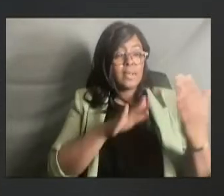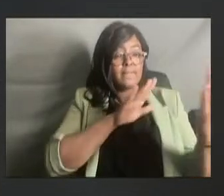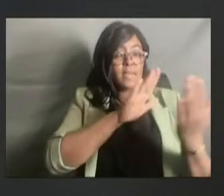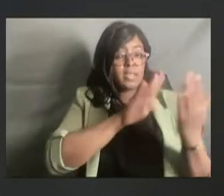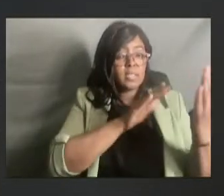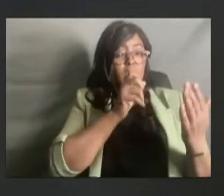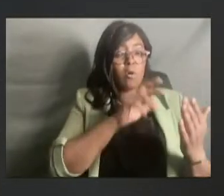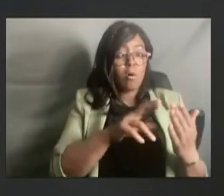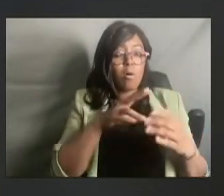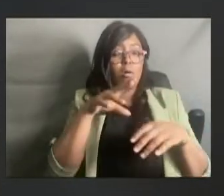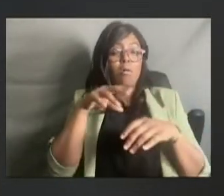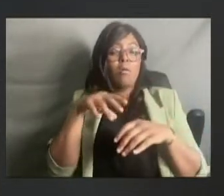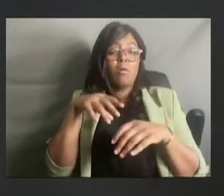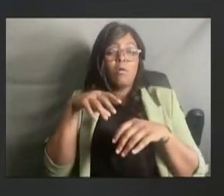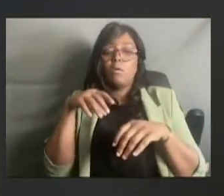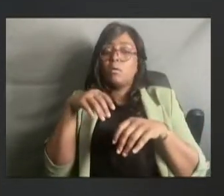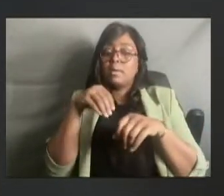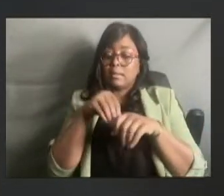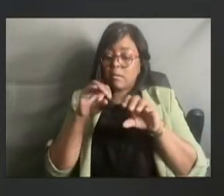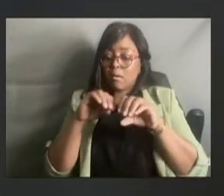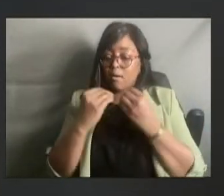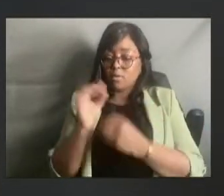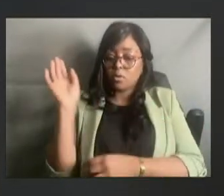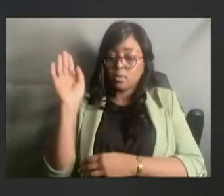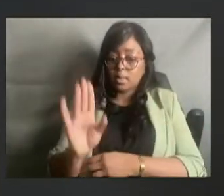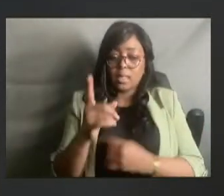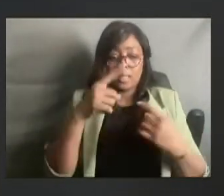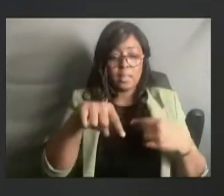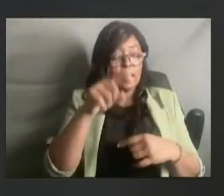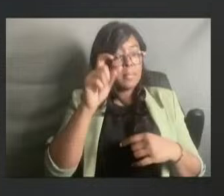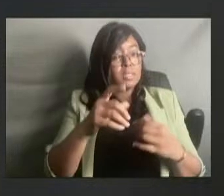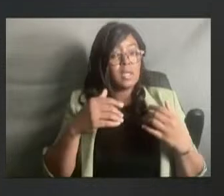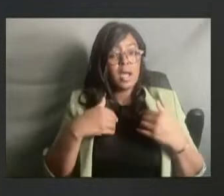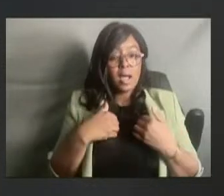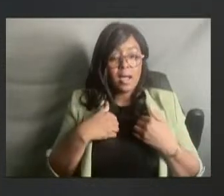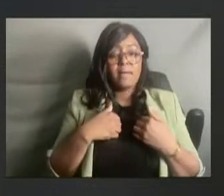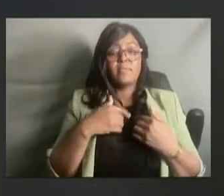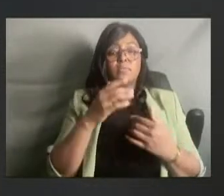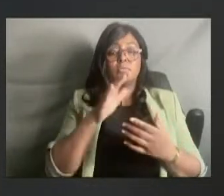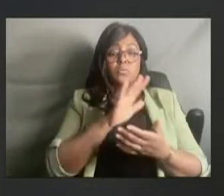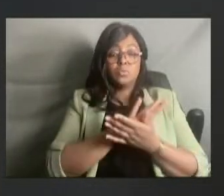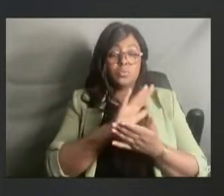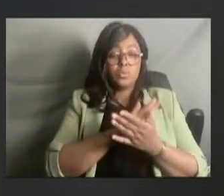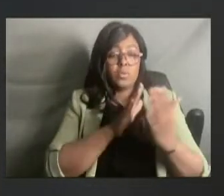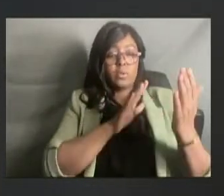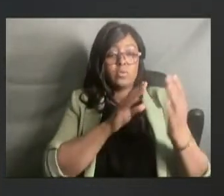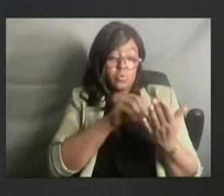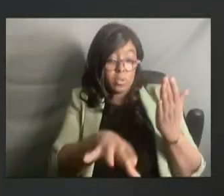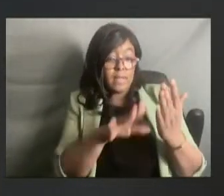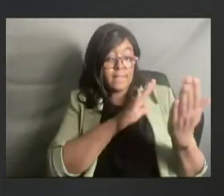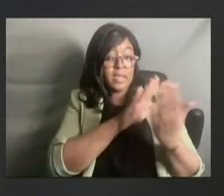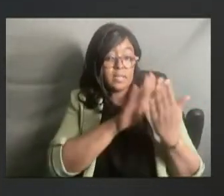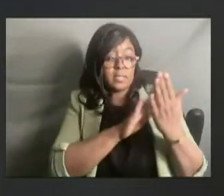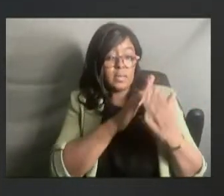student facing or will they be in offices all day? They need to have a student facing component